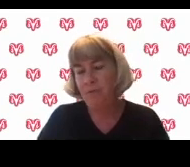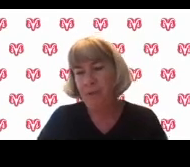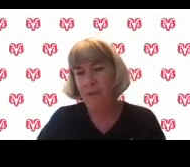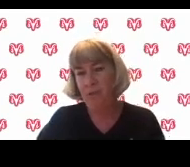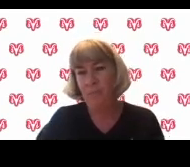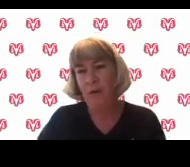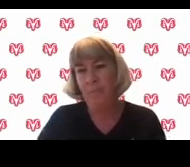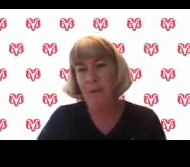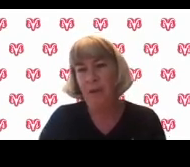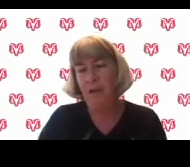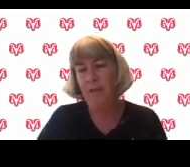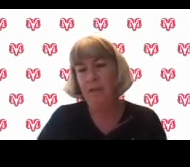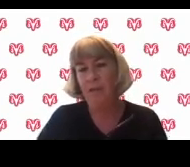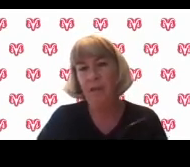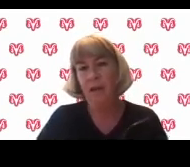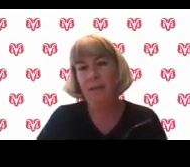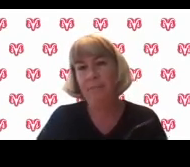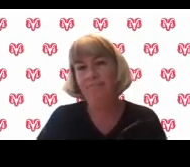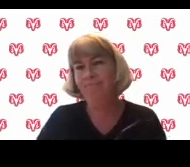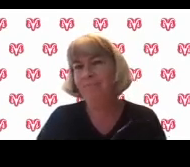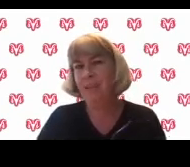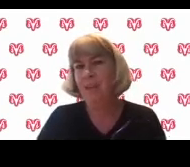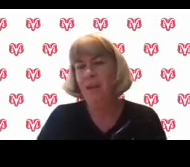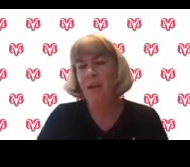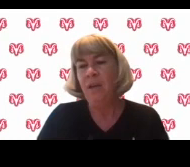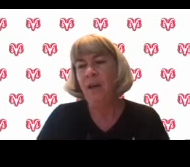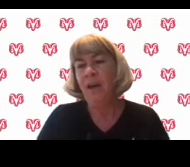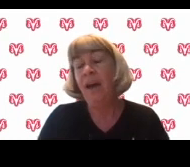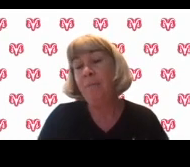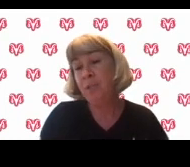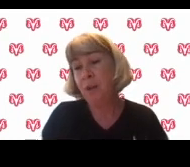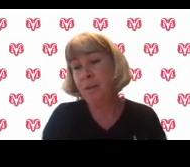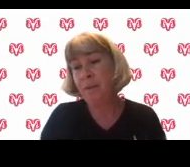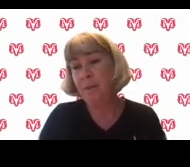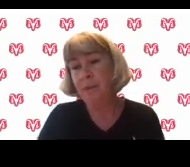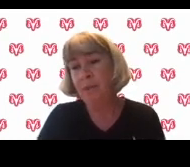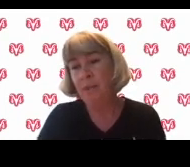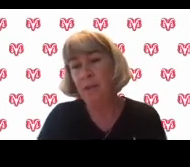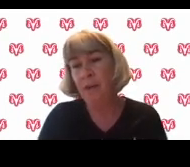of the English department and I am starting my 20th year